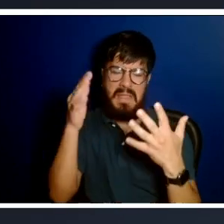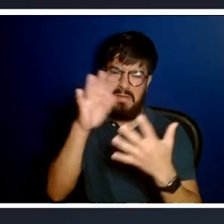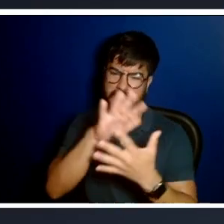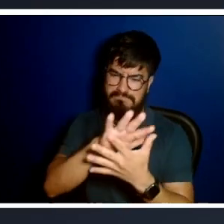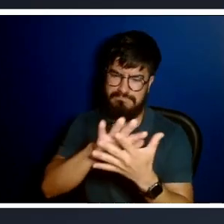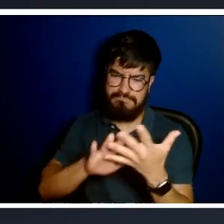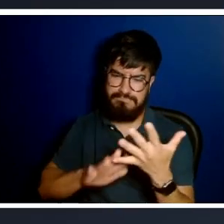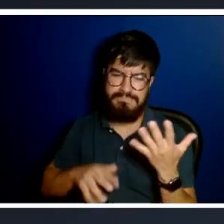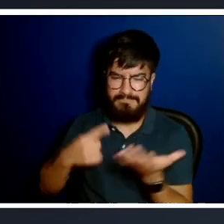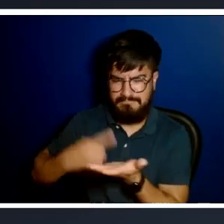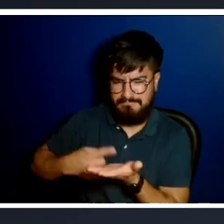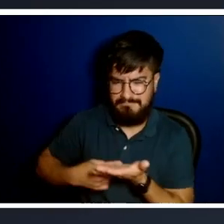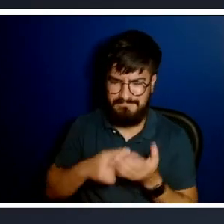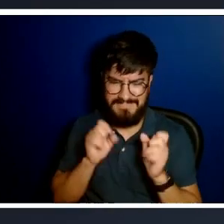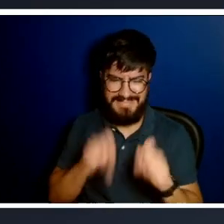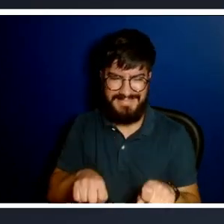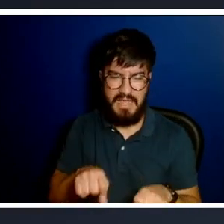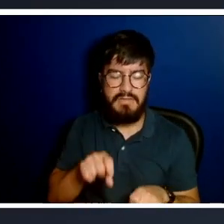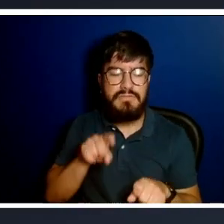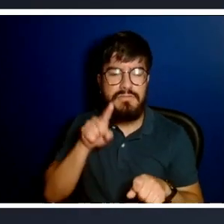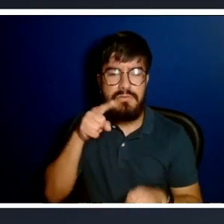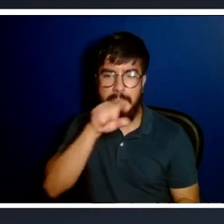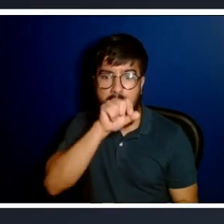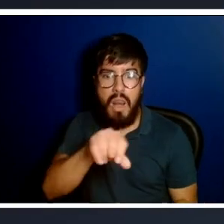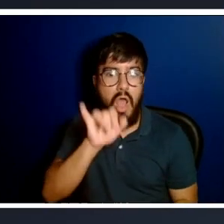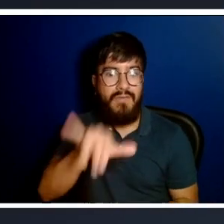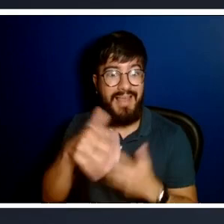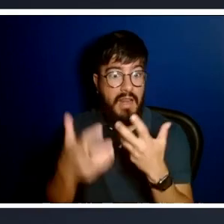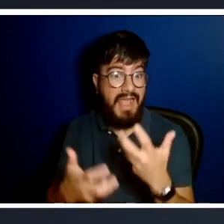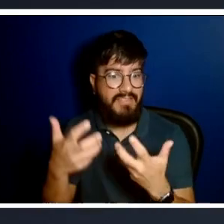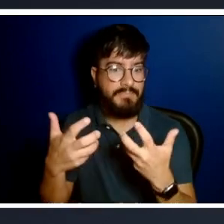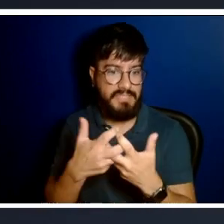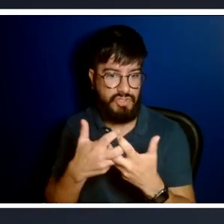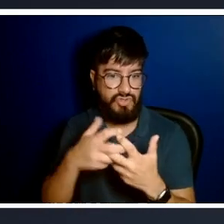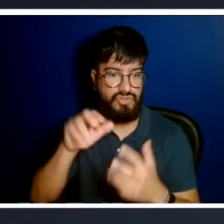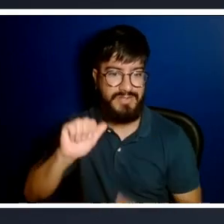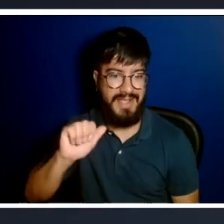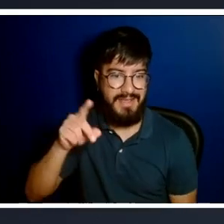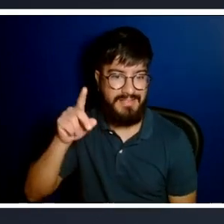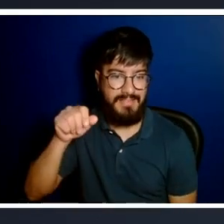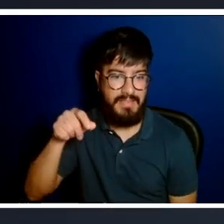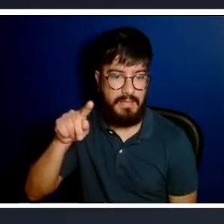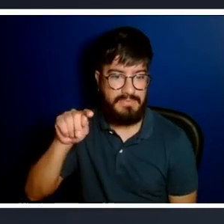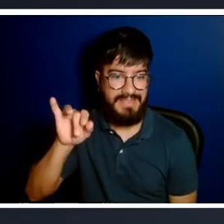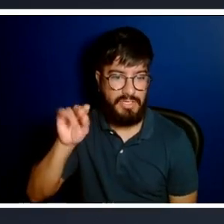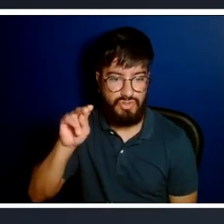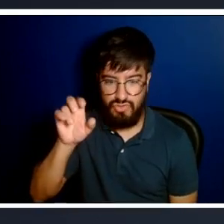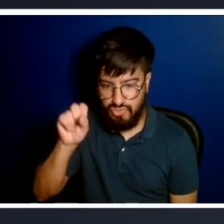but I love adaptations. And one of the things we love doing with our reptiles and our amphibians